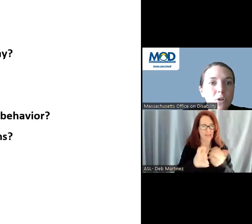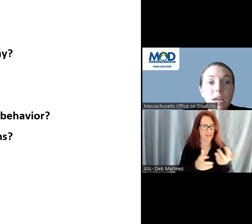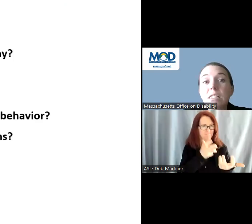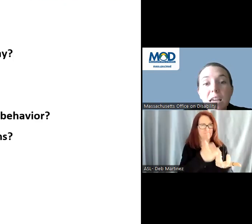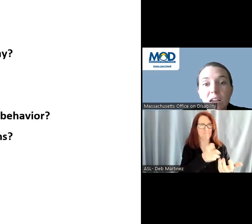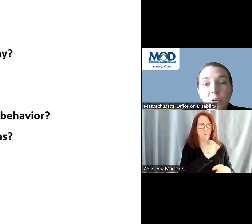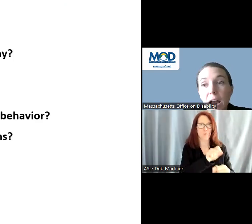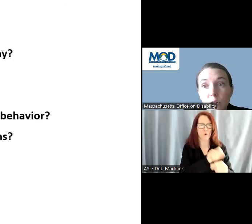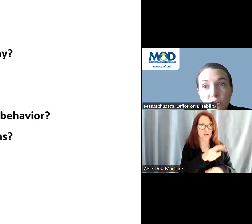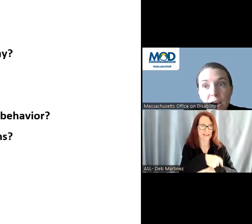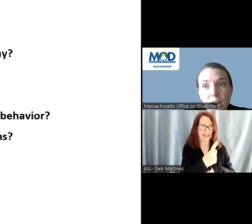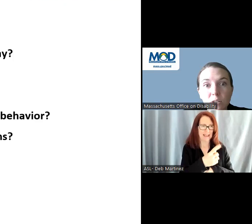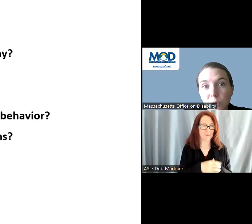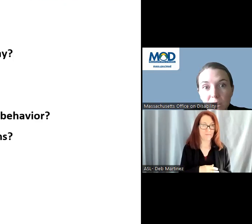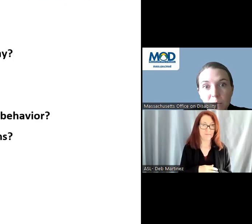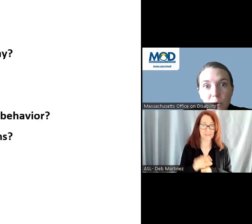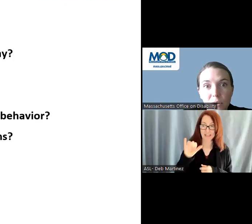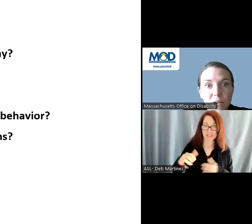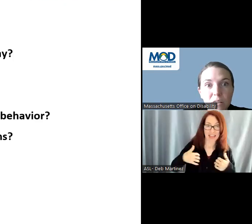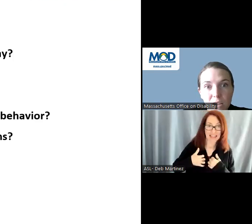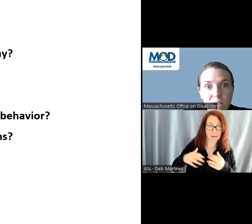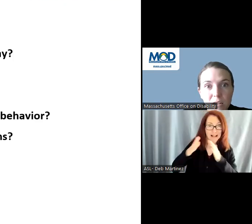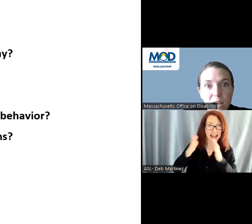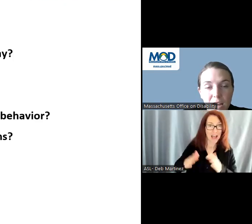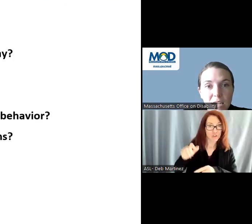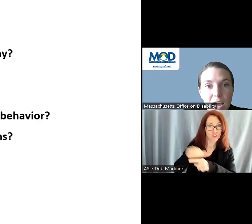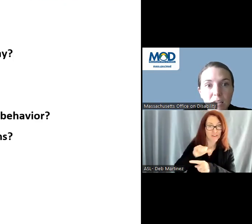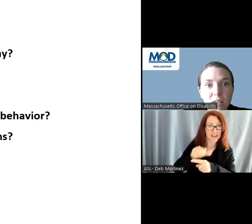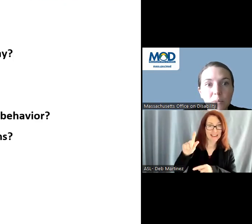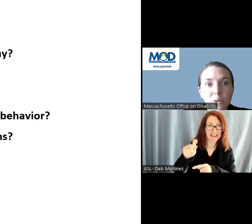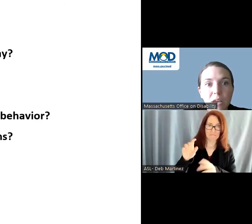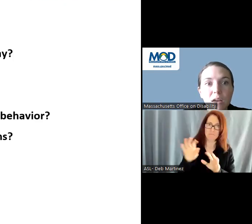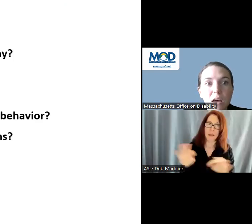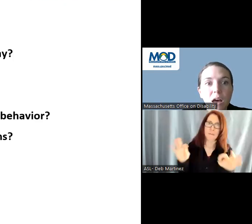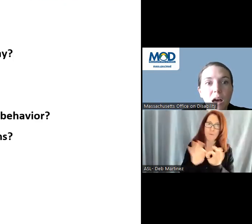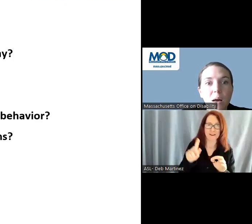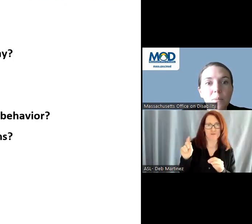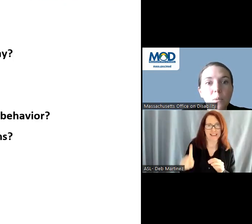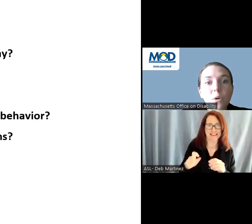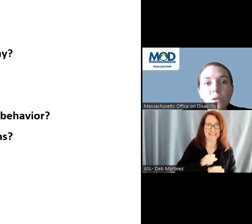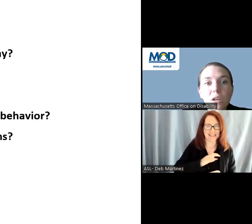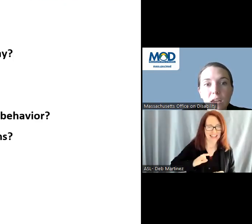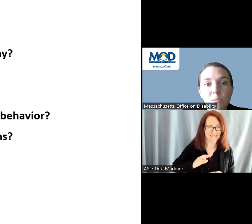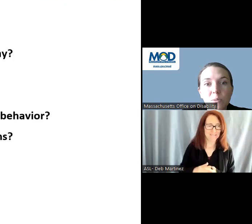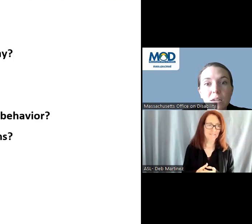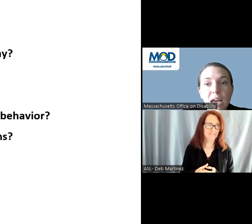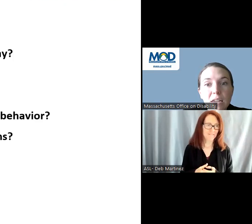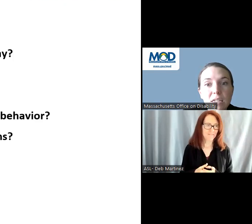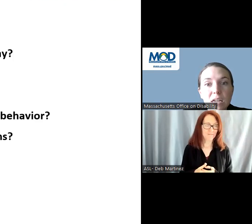is the animal house trained is a really important thing to to ask the employee will the animal be attended and